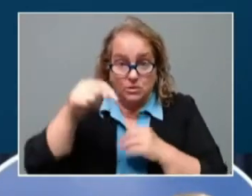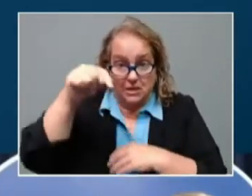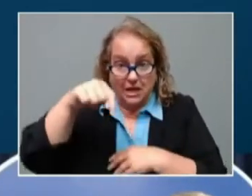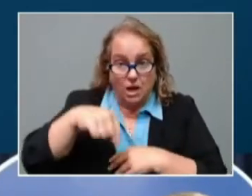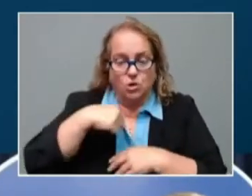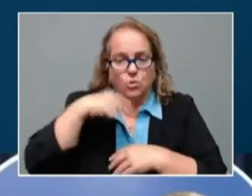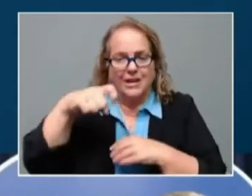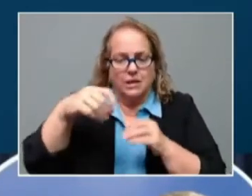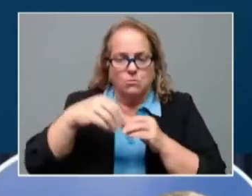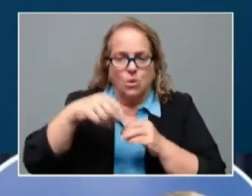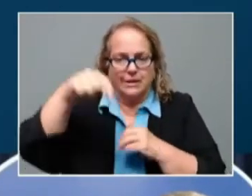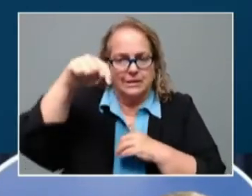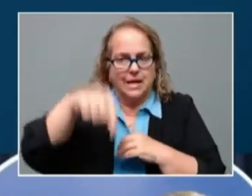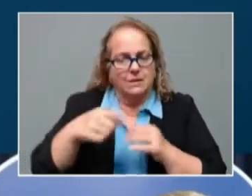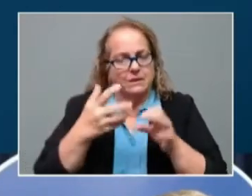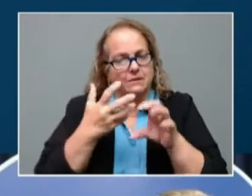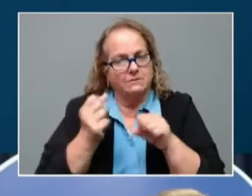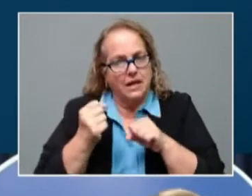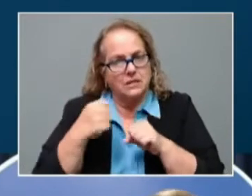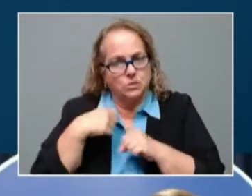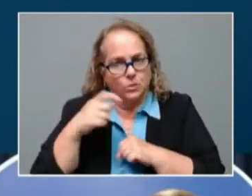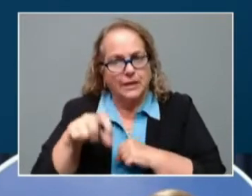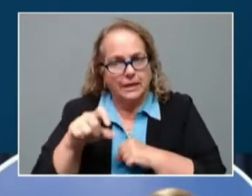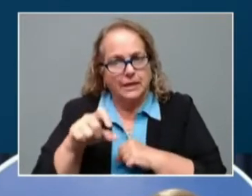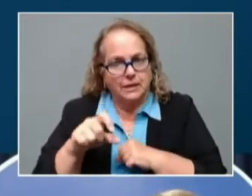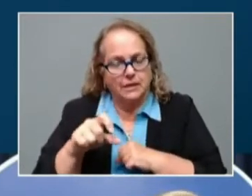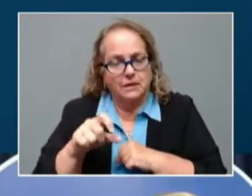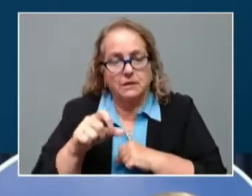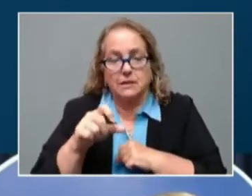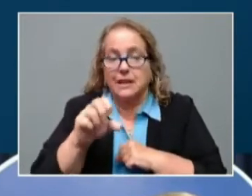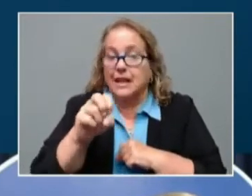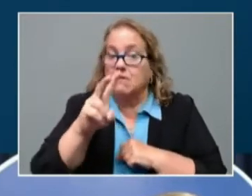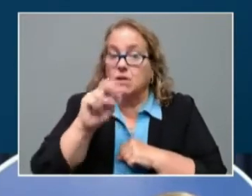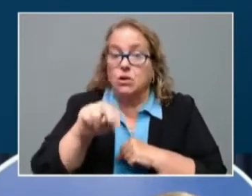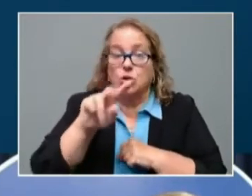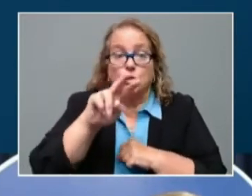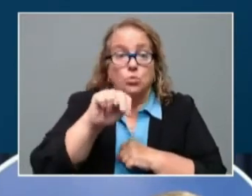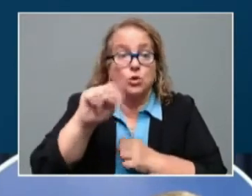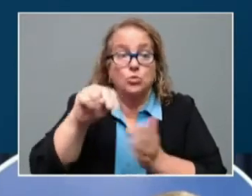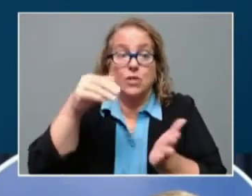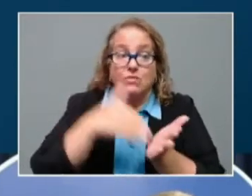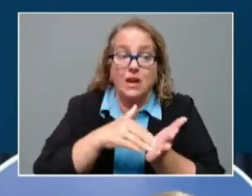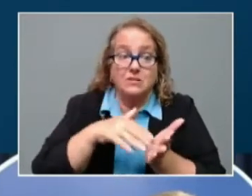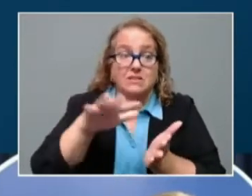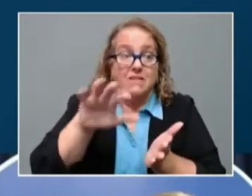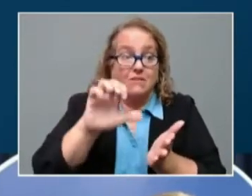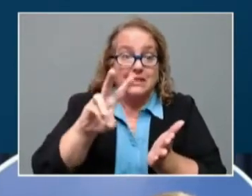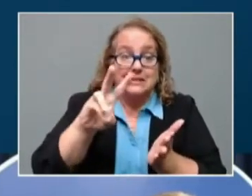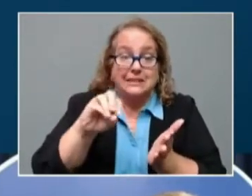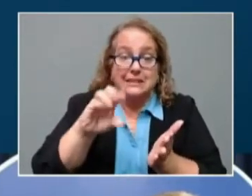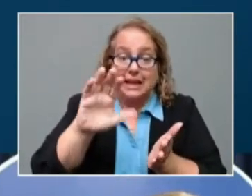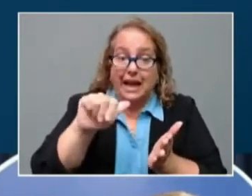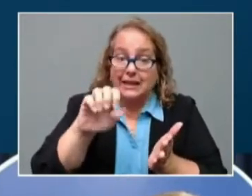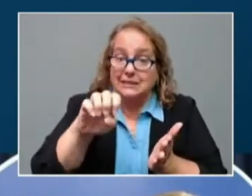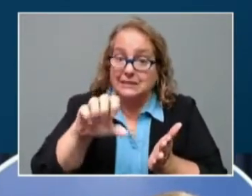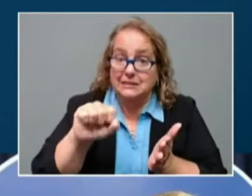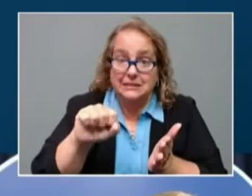Remember even at 22,560 cases, which is A great improvement from when we had